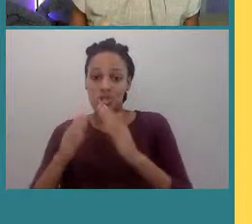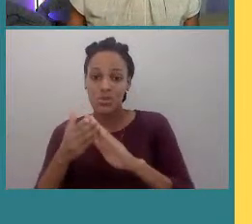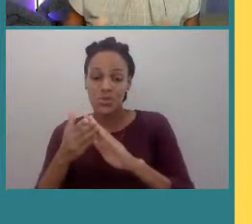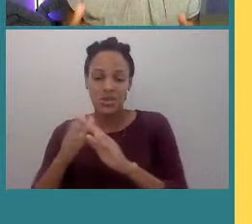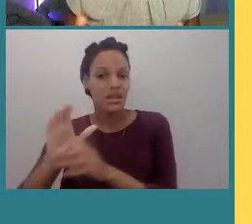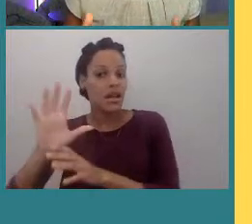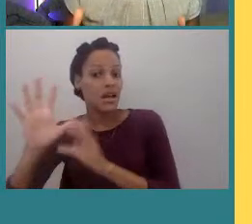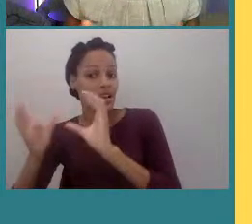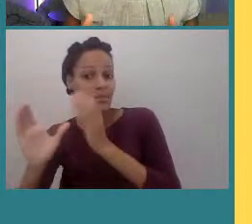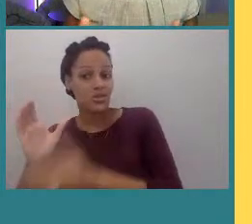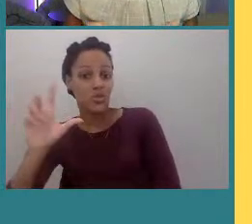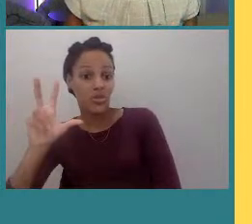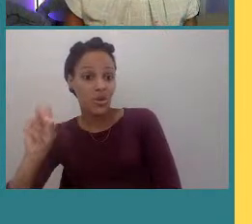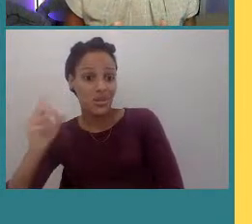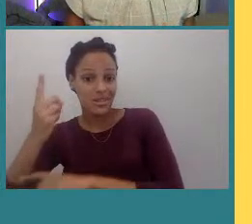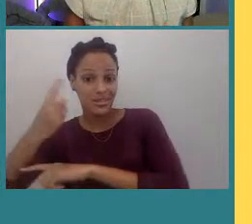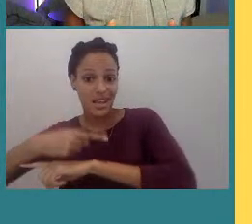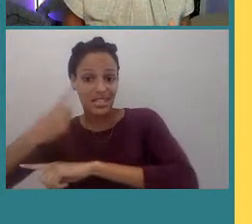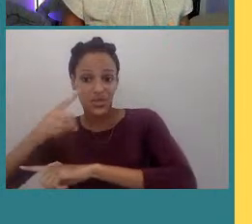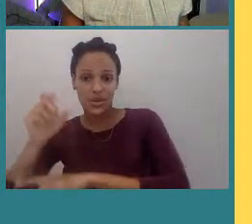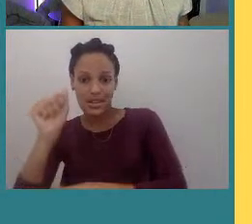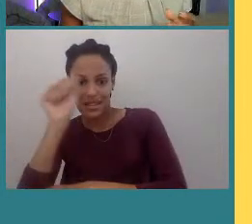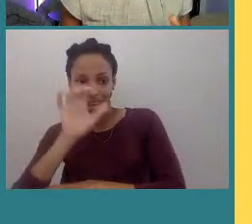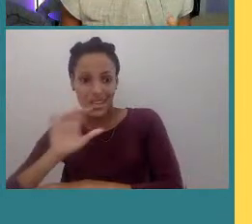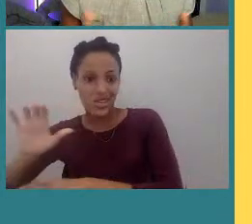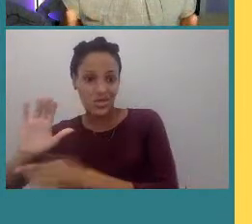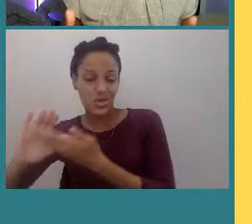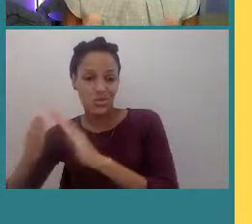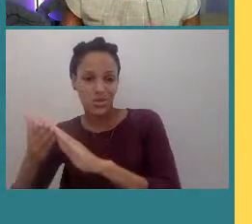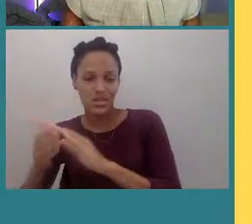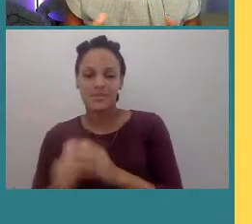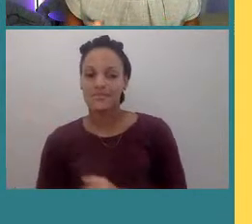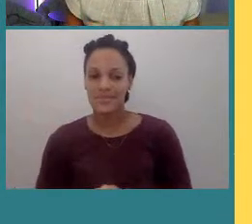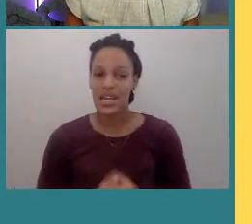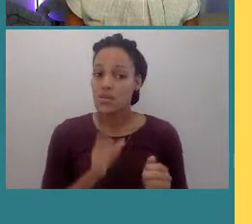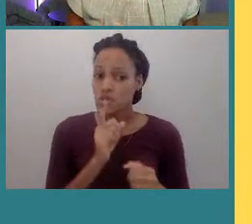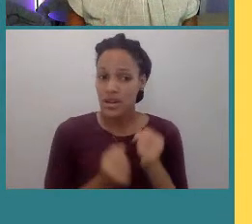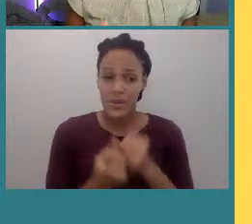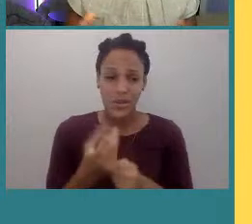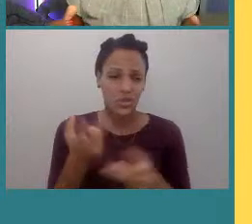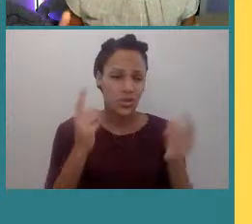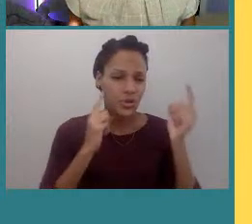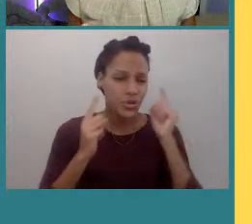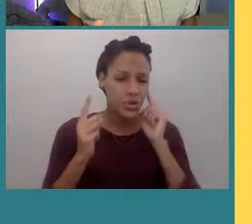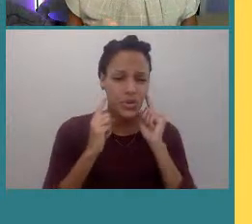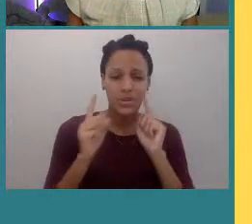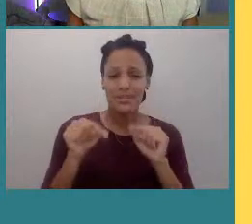And I know we have heard persons of the statistic. I know these numbers are debated in terms